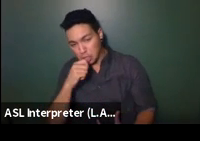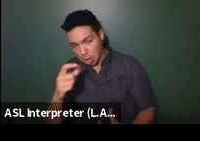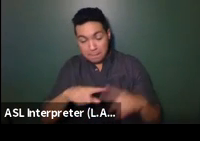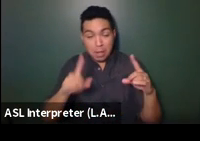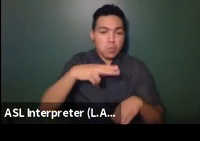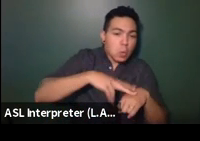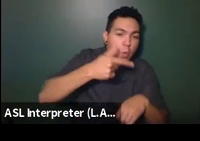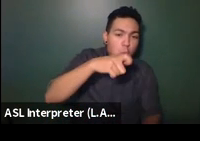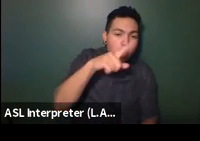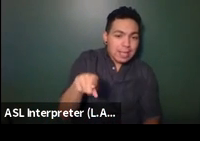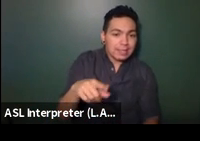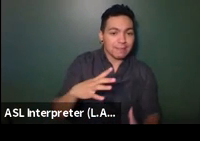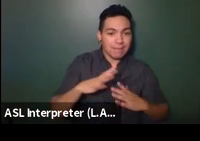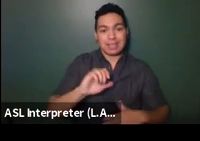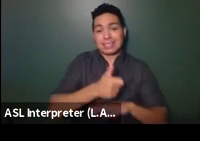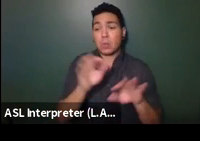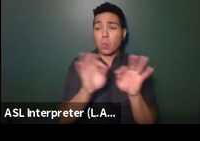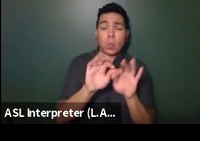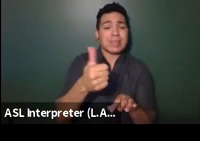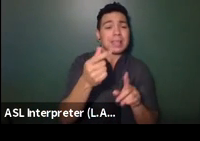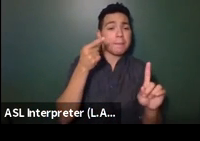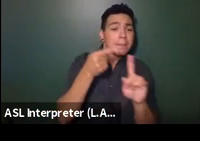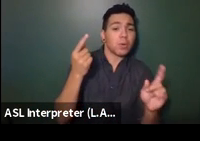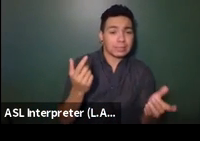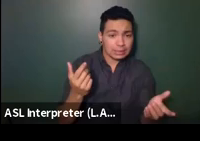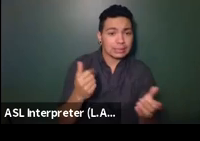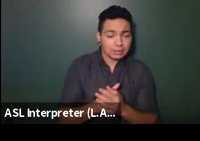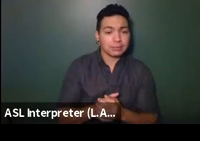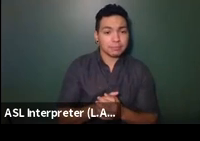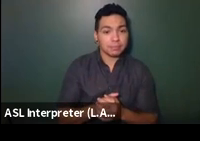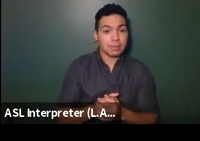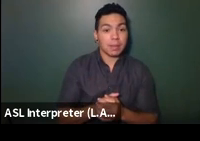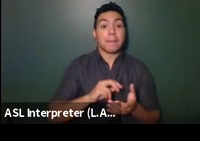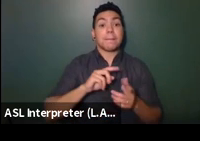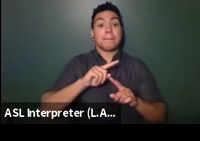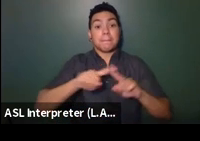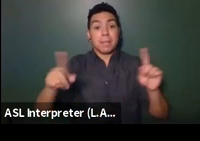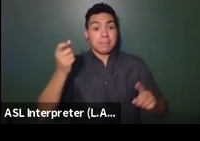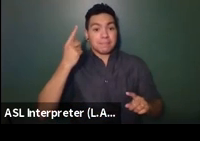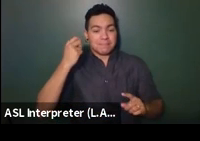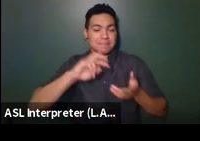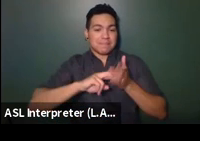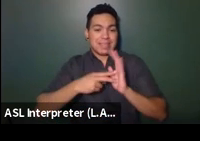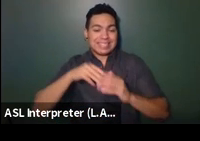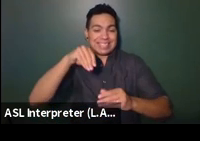ESD 189 - Amy Colburn: I can still say that this is worth 10 points, but I would have to go in and manually type in the point values in school G great book.